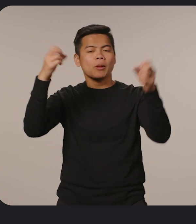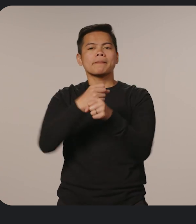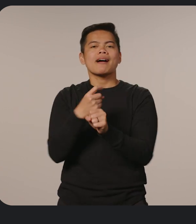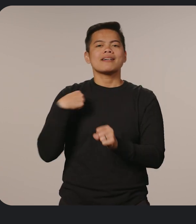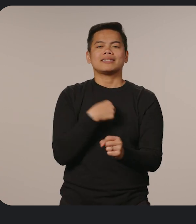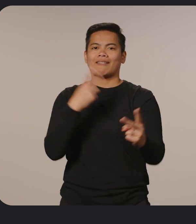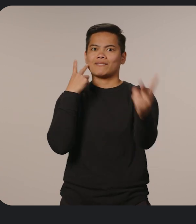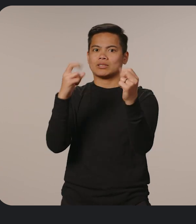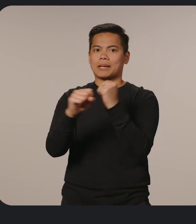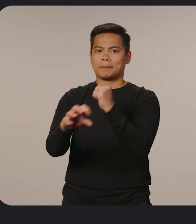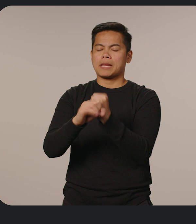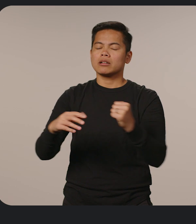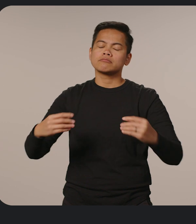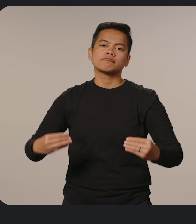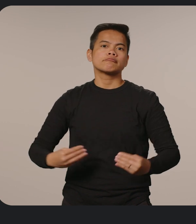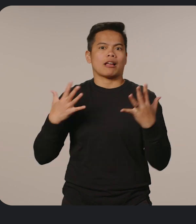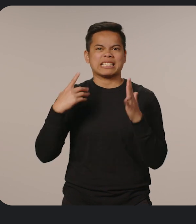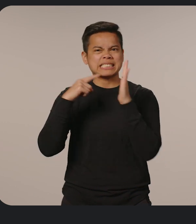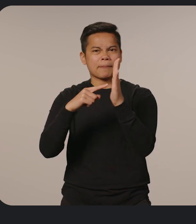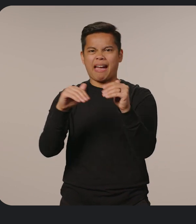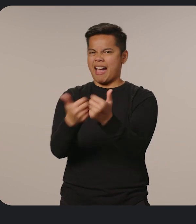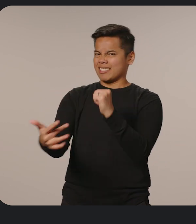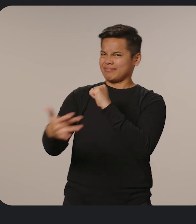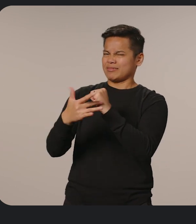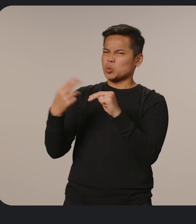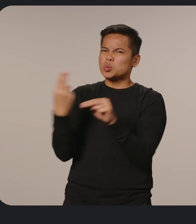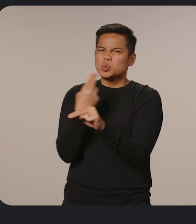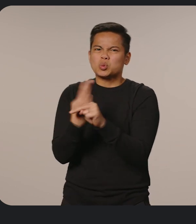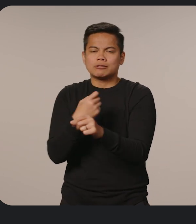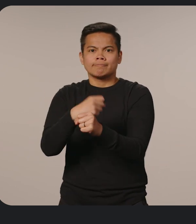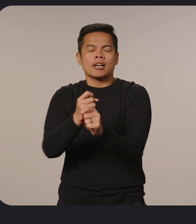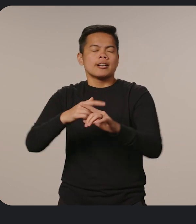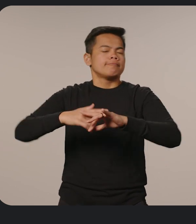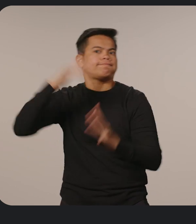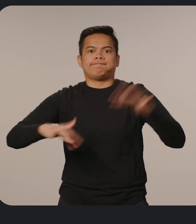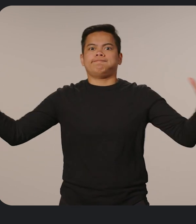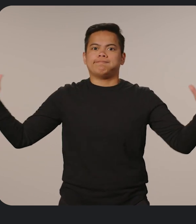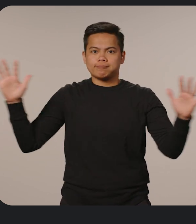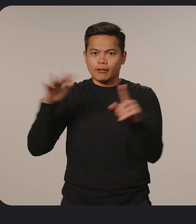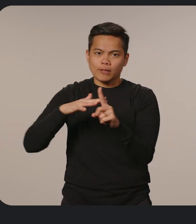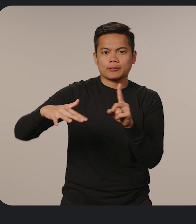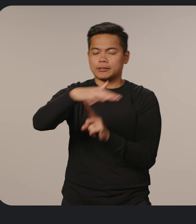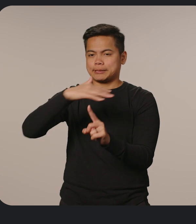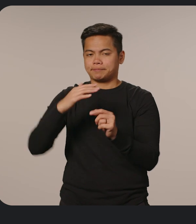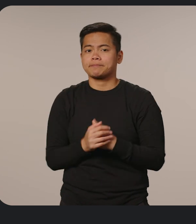inspiring example of how technology can be used to create an even more diverse Urban environment